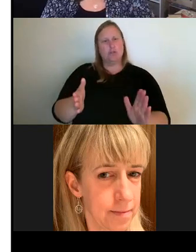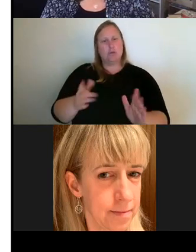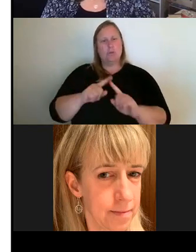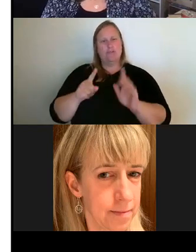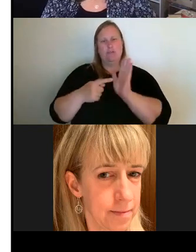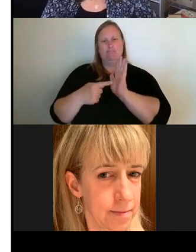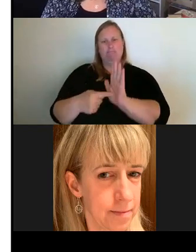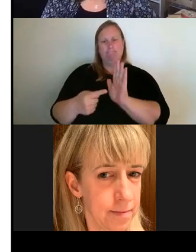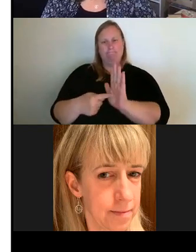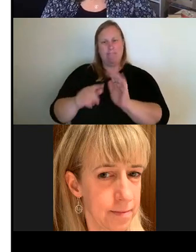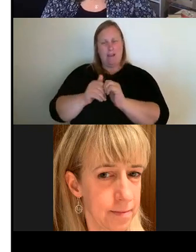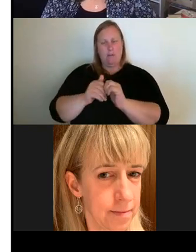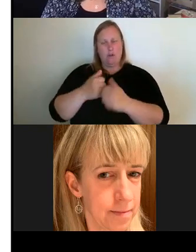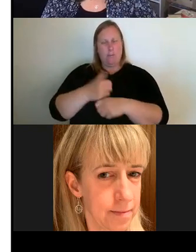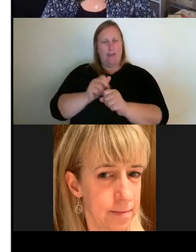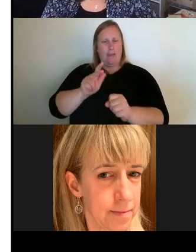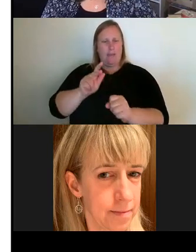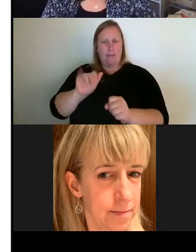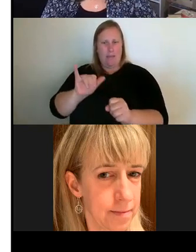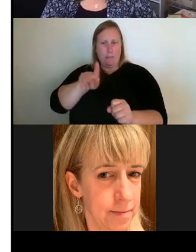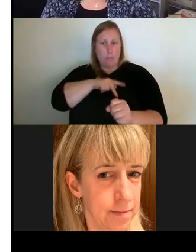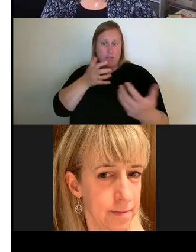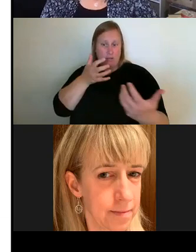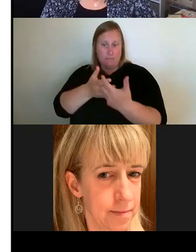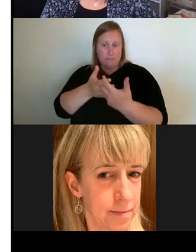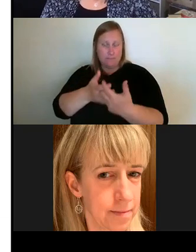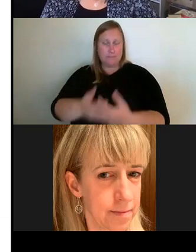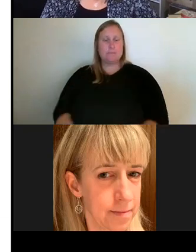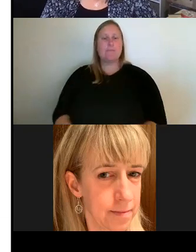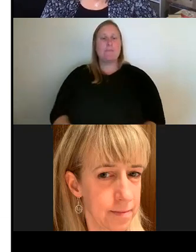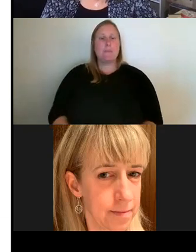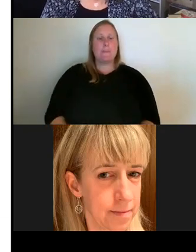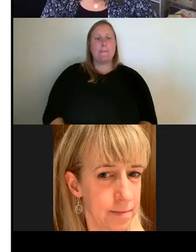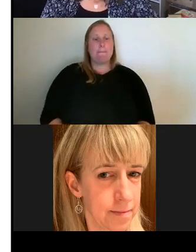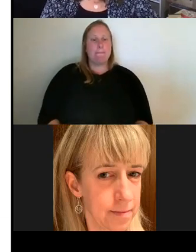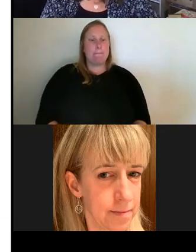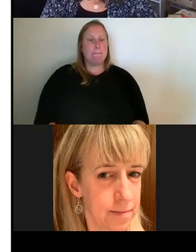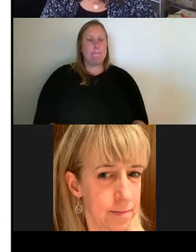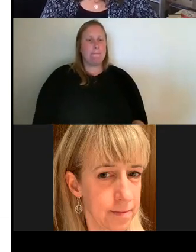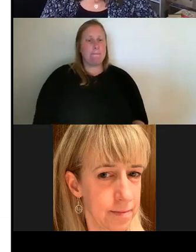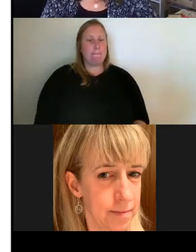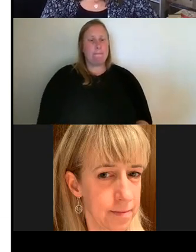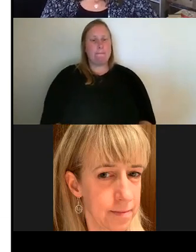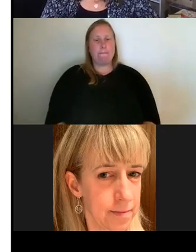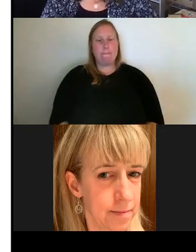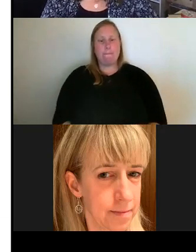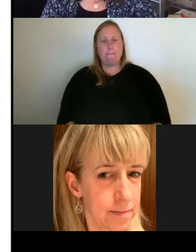to font. So, if you are dying to know a few recommended